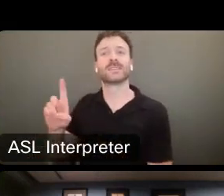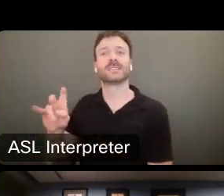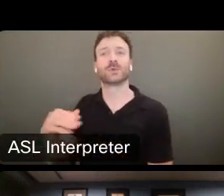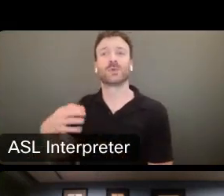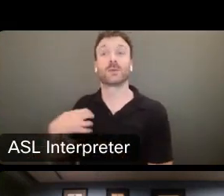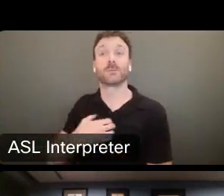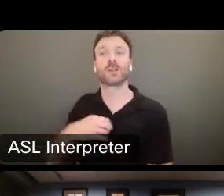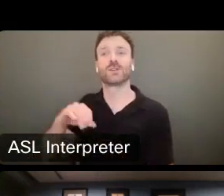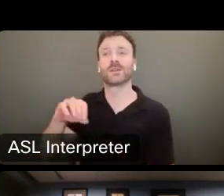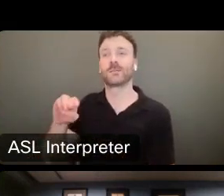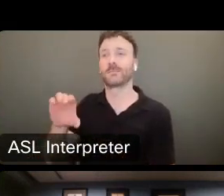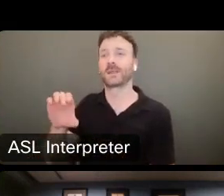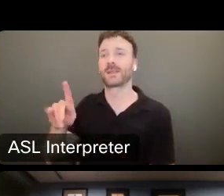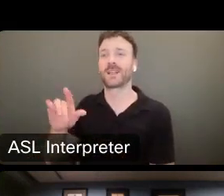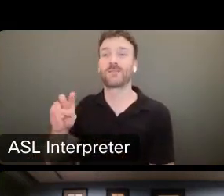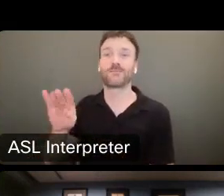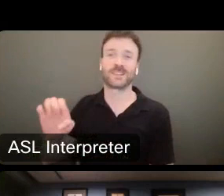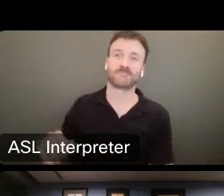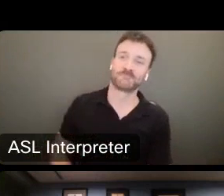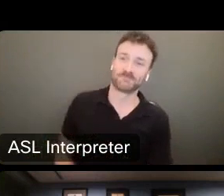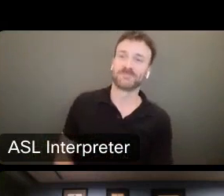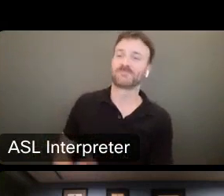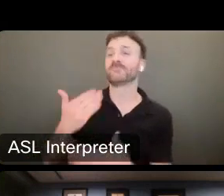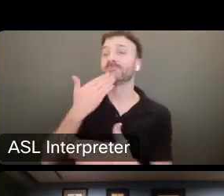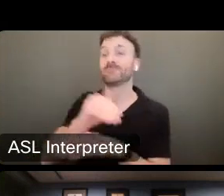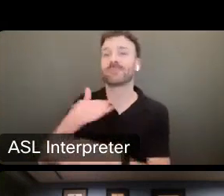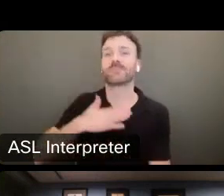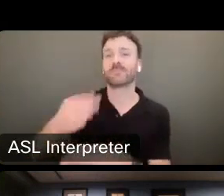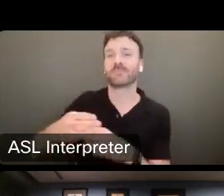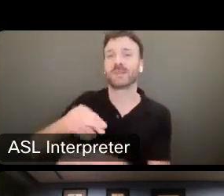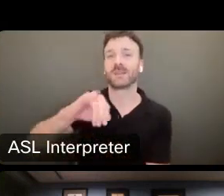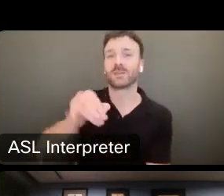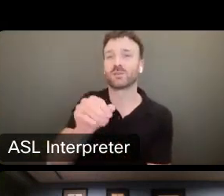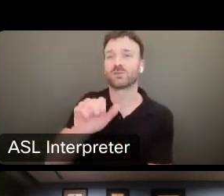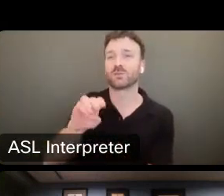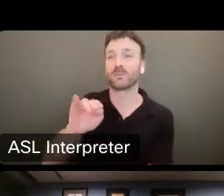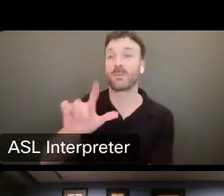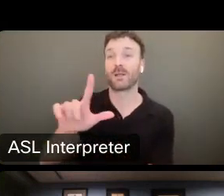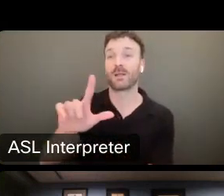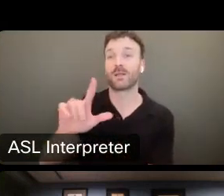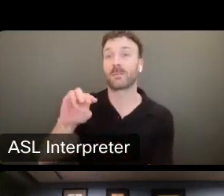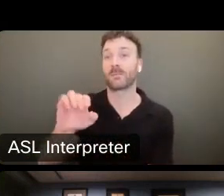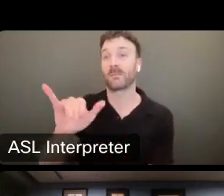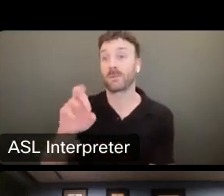Good evening, everyone. My name is Jamaal Myers and I have the privilege of serving as the city councillor for Scarborough